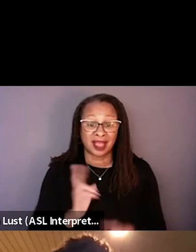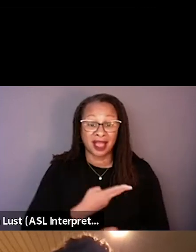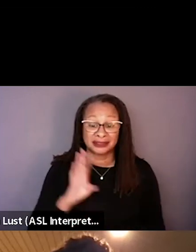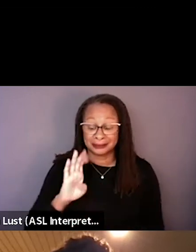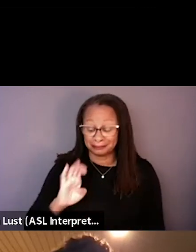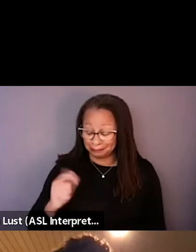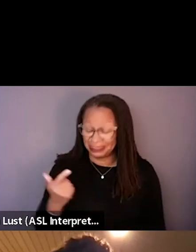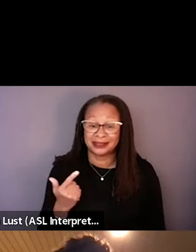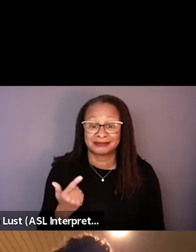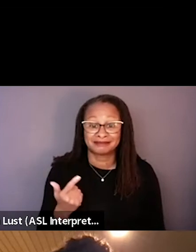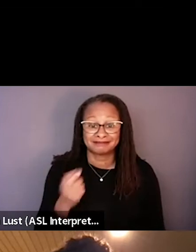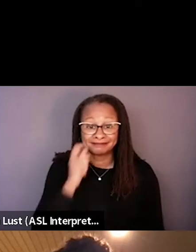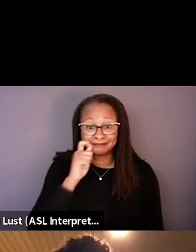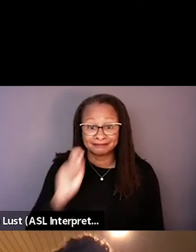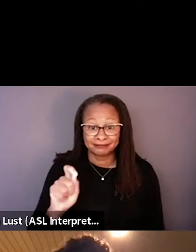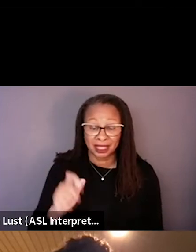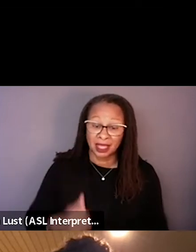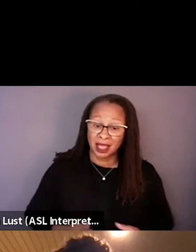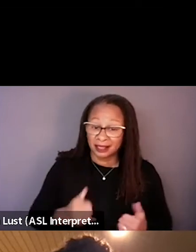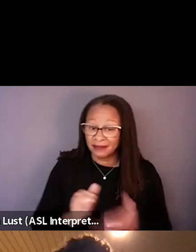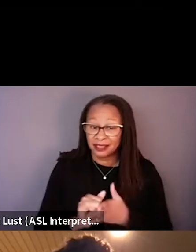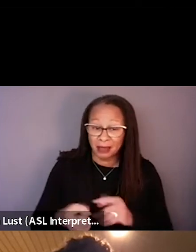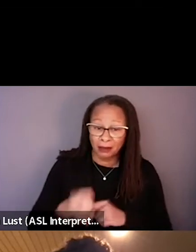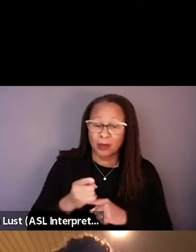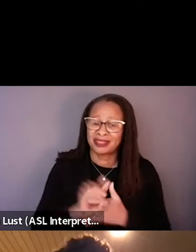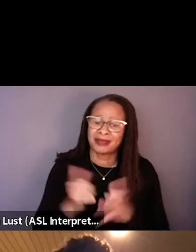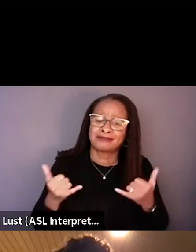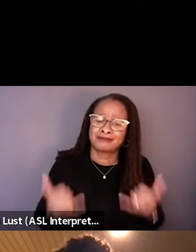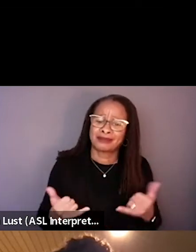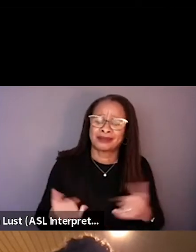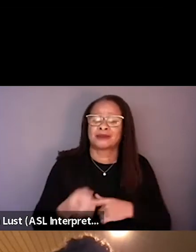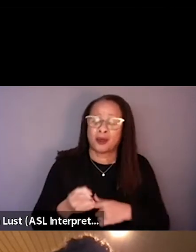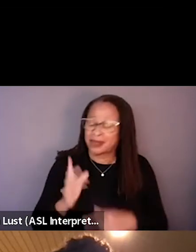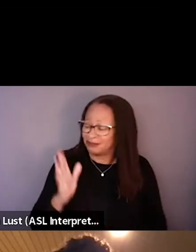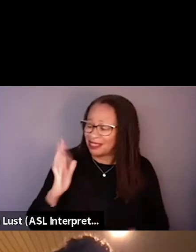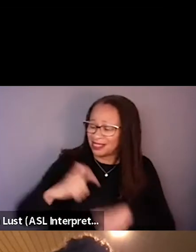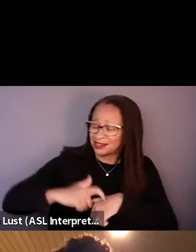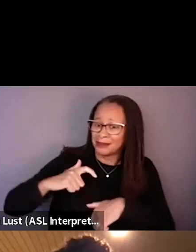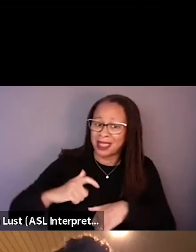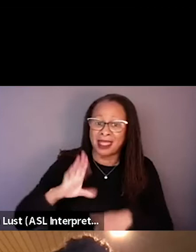just living the, that moment, that present moment back then and just being ourselves